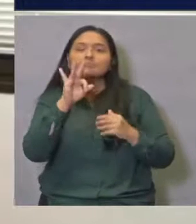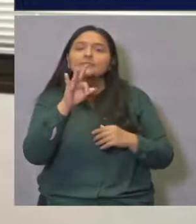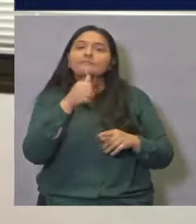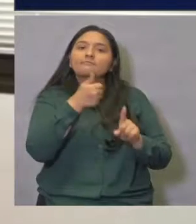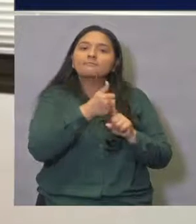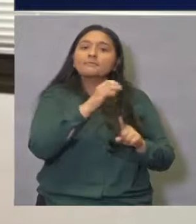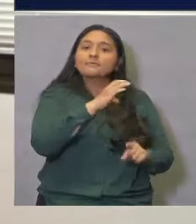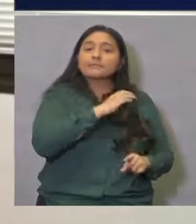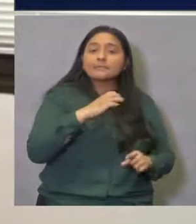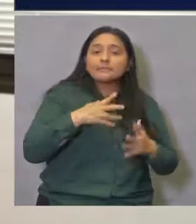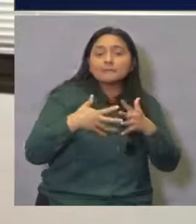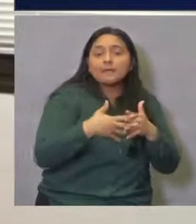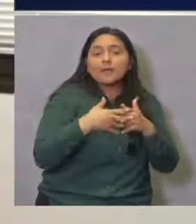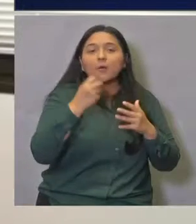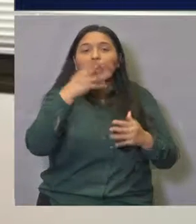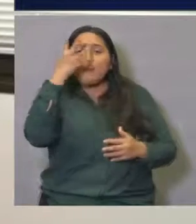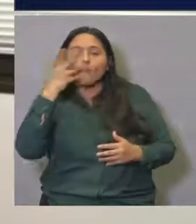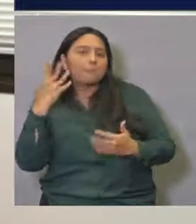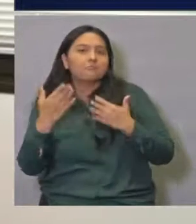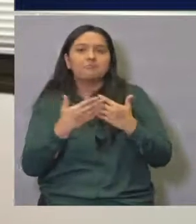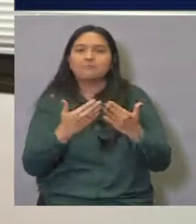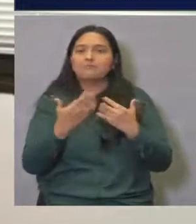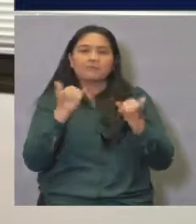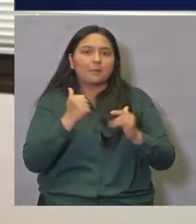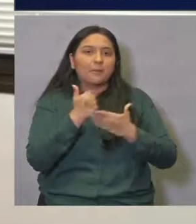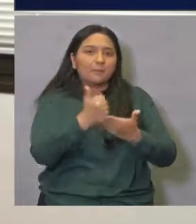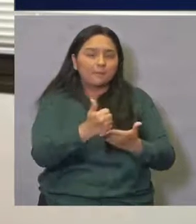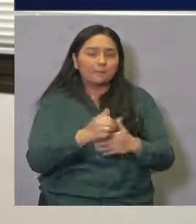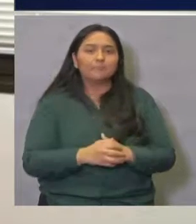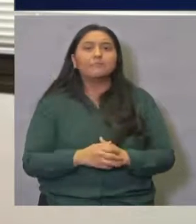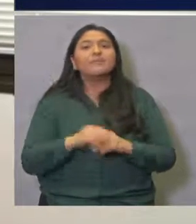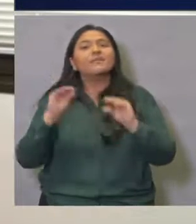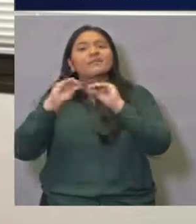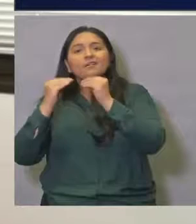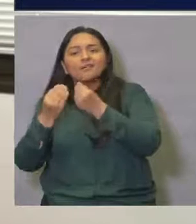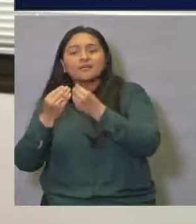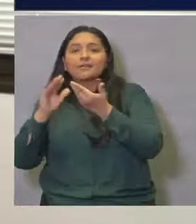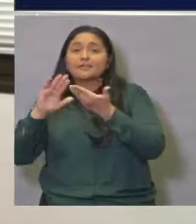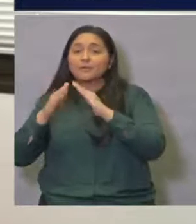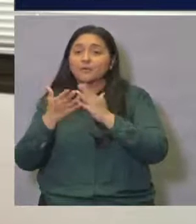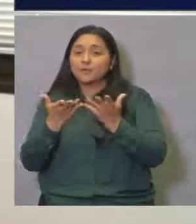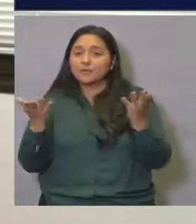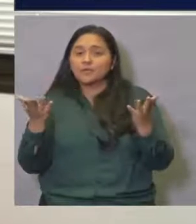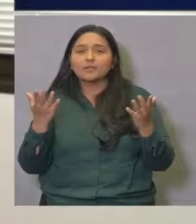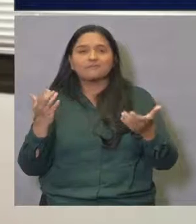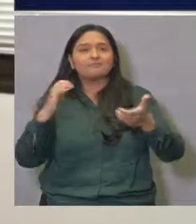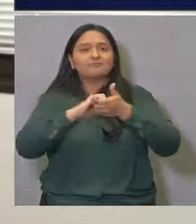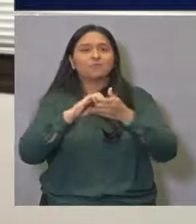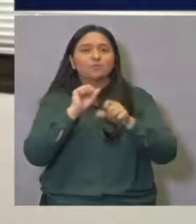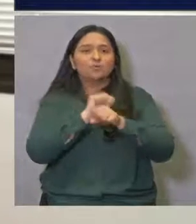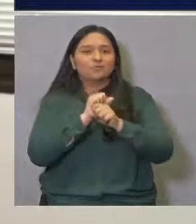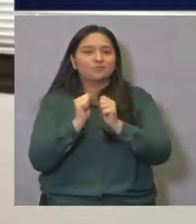COMUNIDADES AFECTADAS. DURANTE